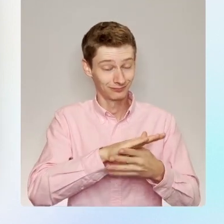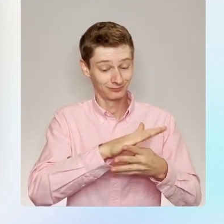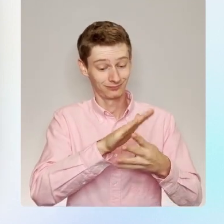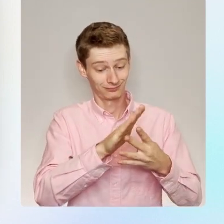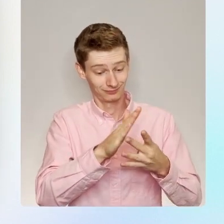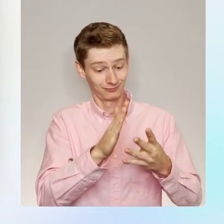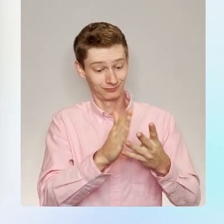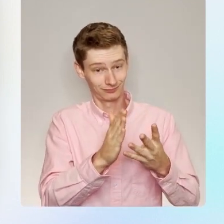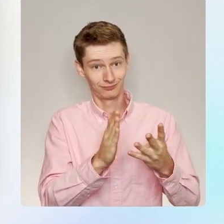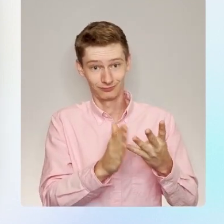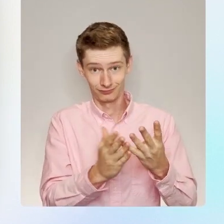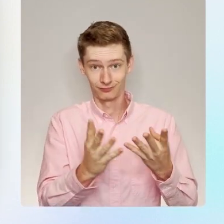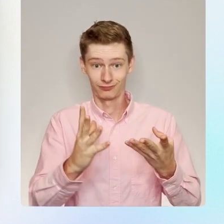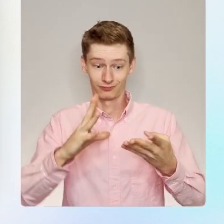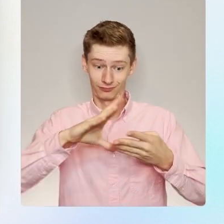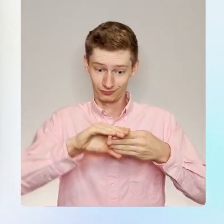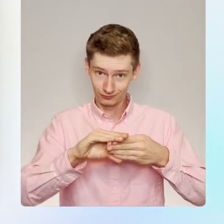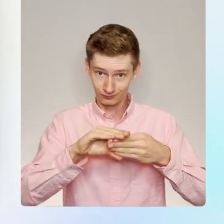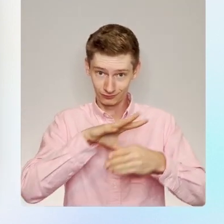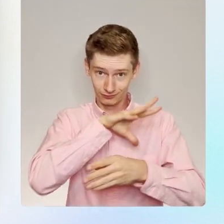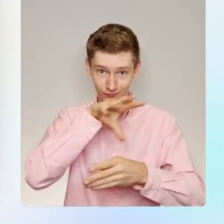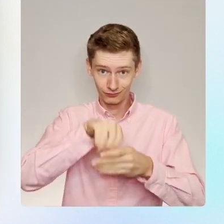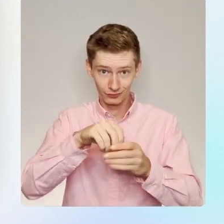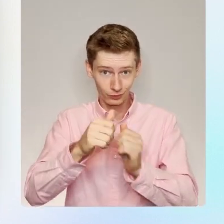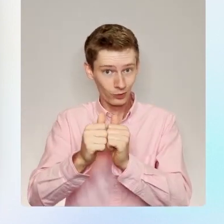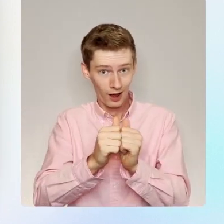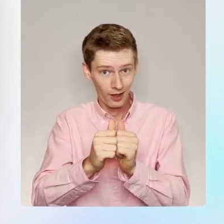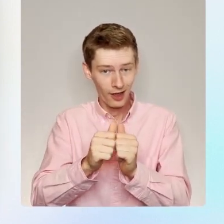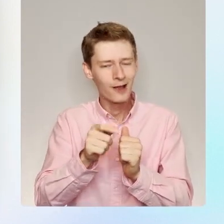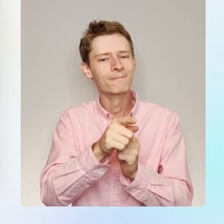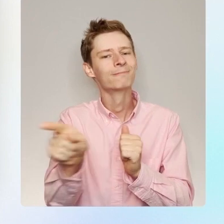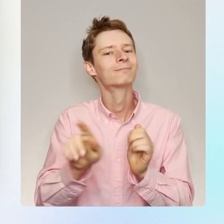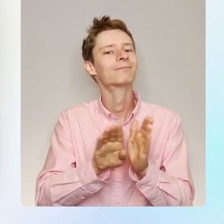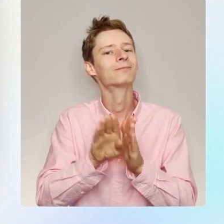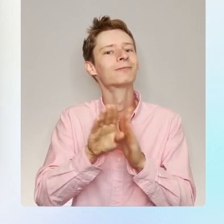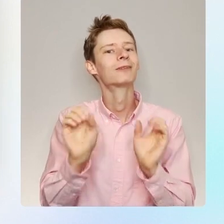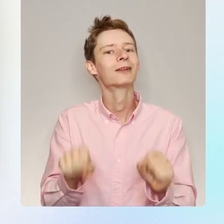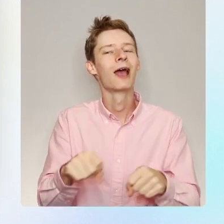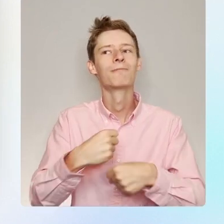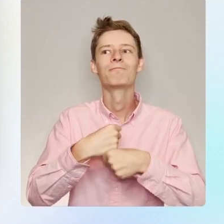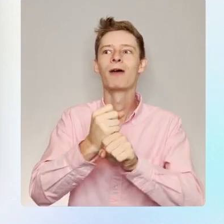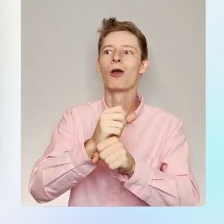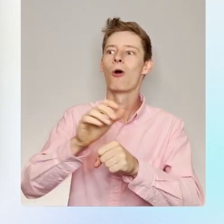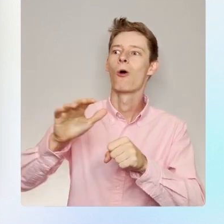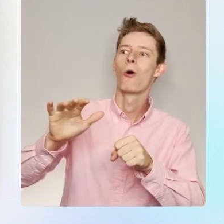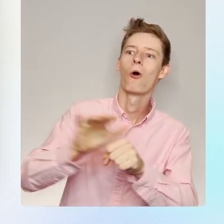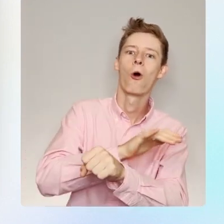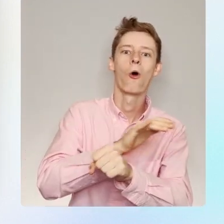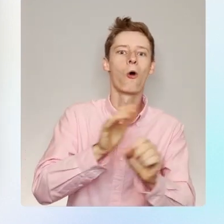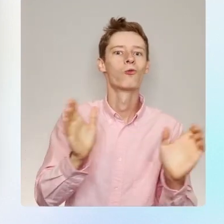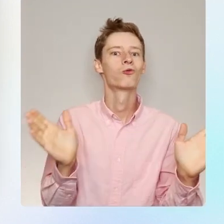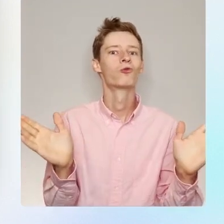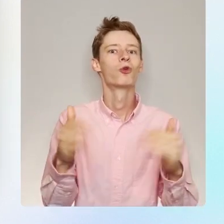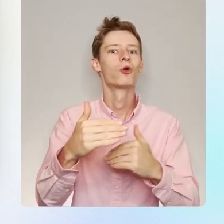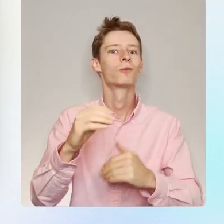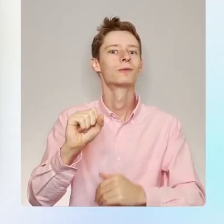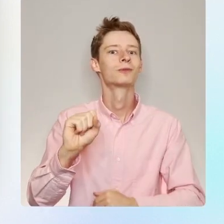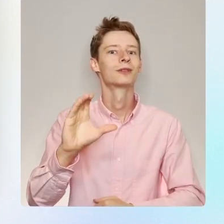and Scene allows developers to create room-scale mixed reality experiences.